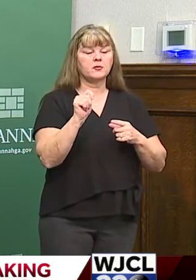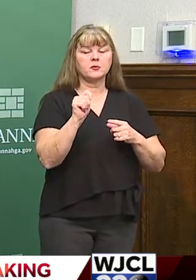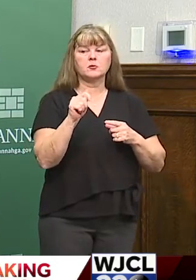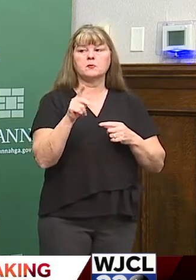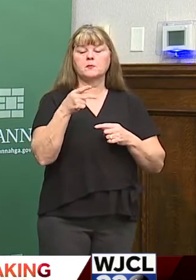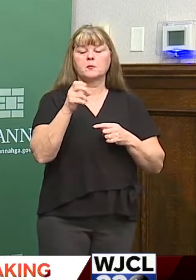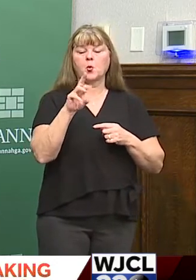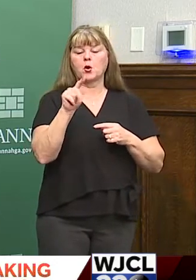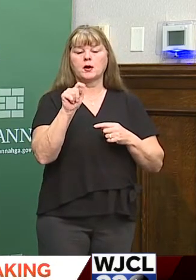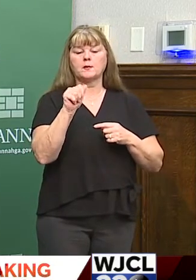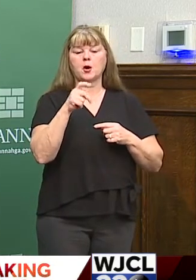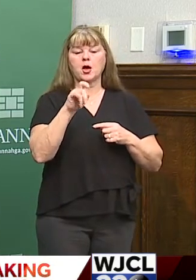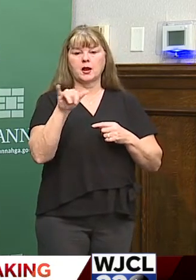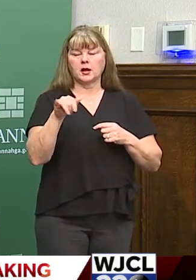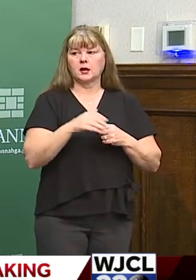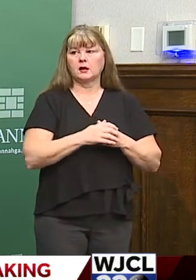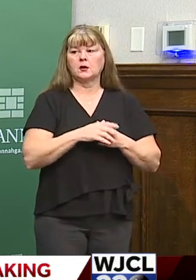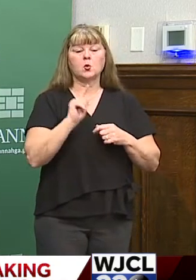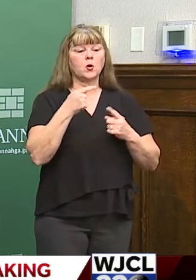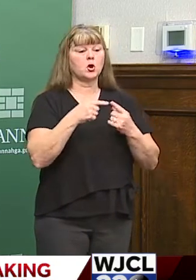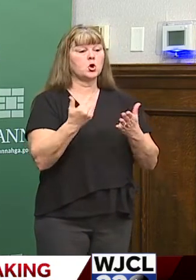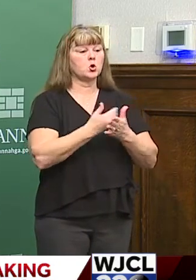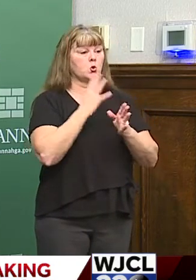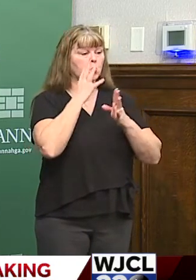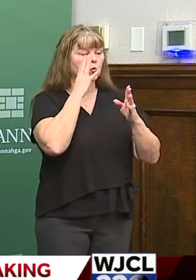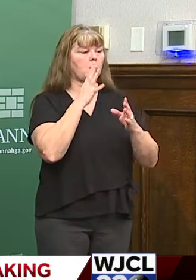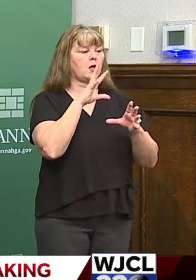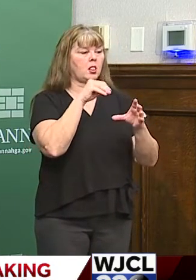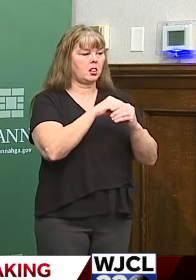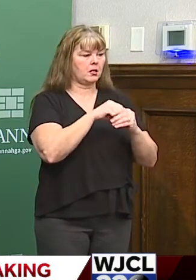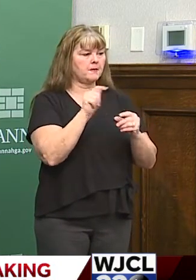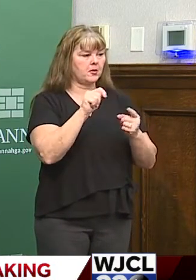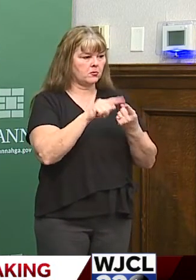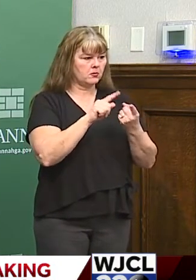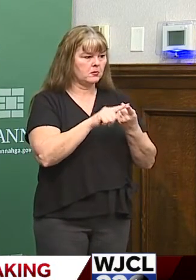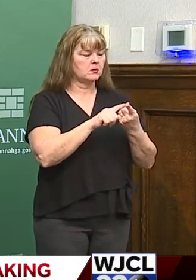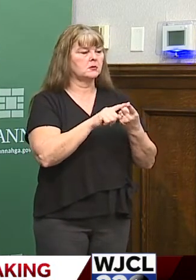HAVE THERE BEEN ANY TALKS OF PORT-A-POTTIES?